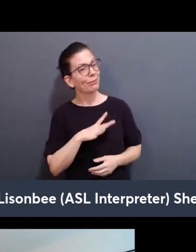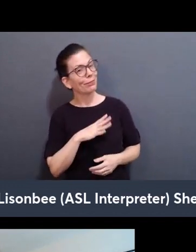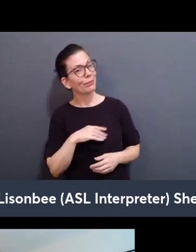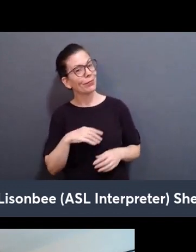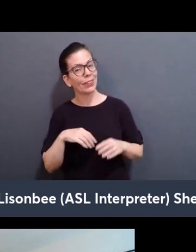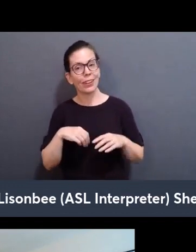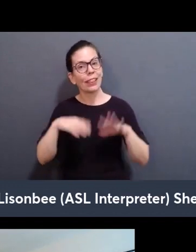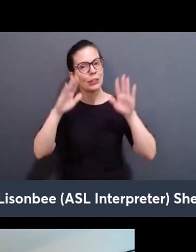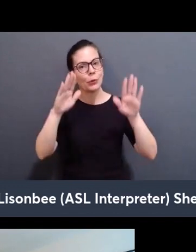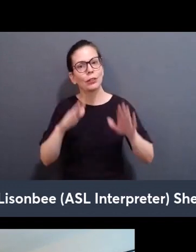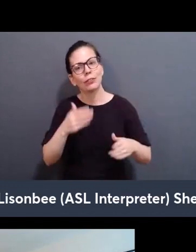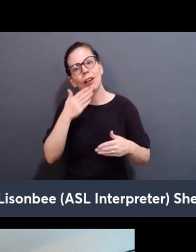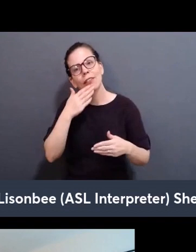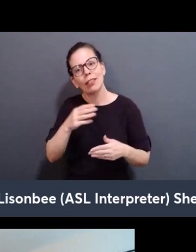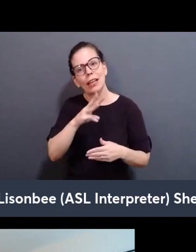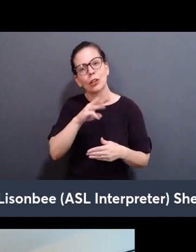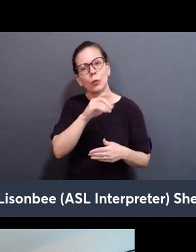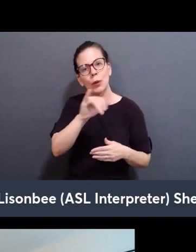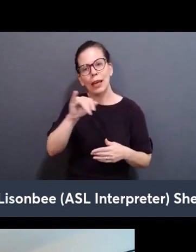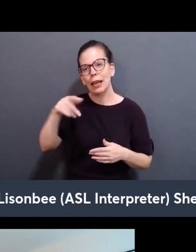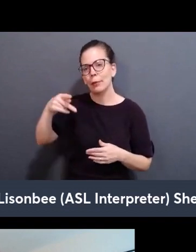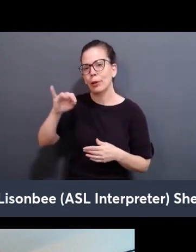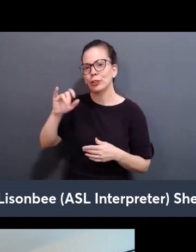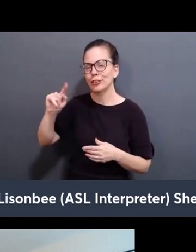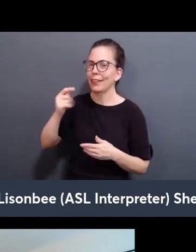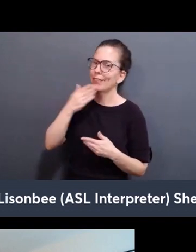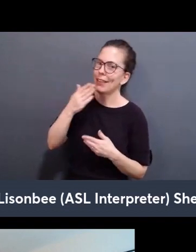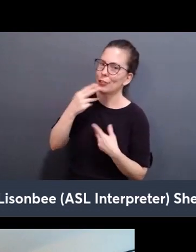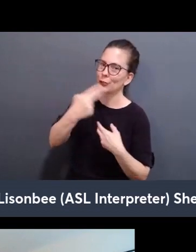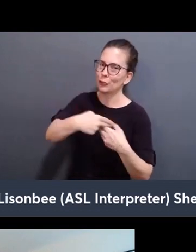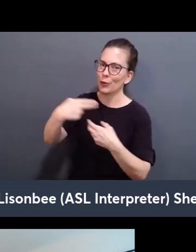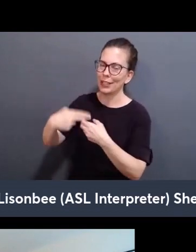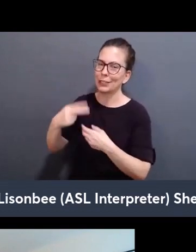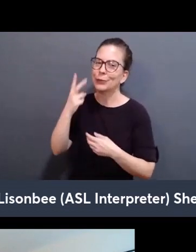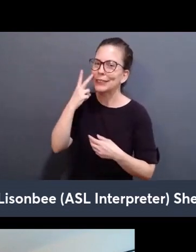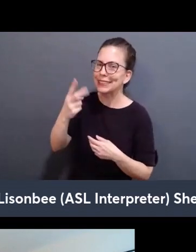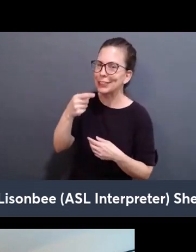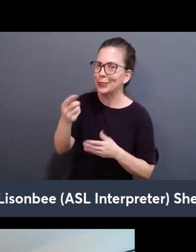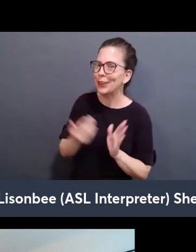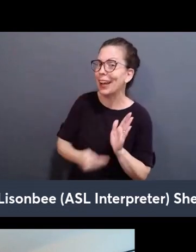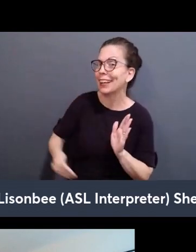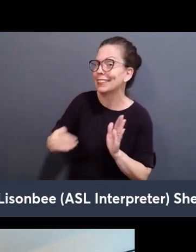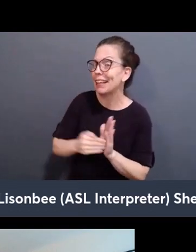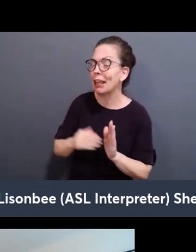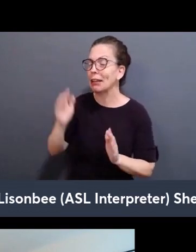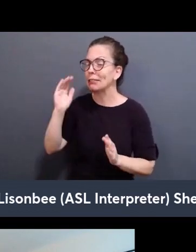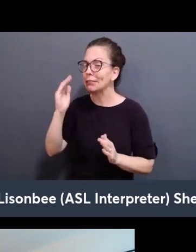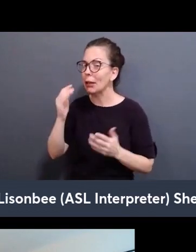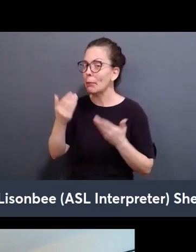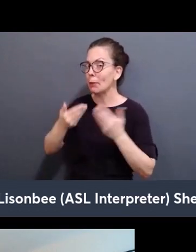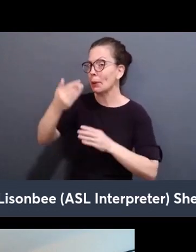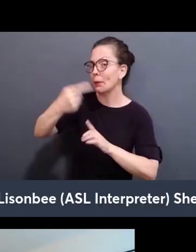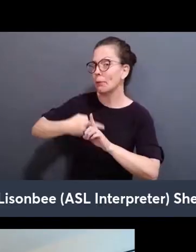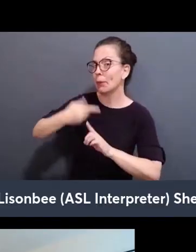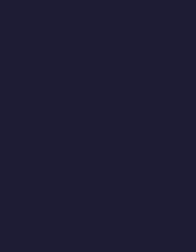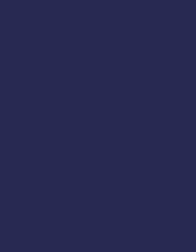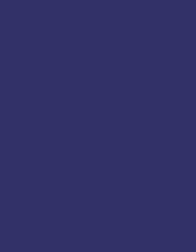Wei and Parijat, thank you so much for joining us and we'll see you back again. It sounds like maybe next month. Yeah. - Absolutely, AM.